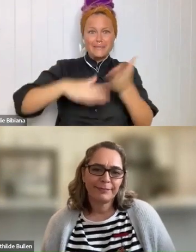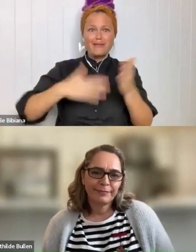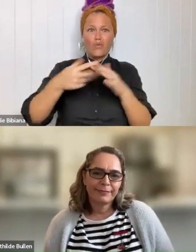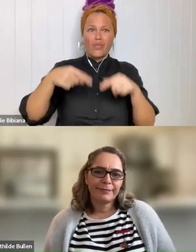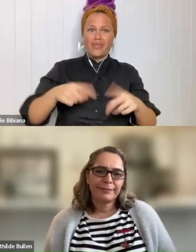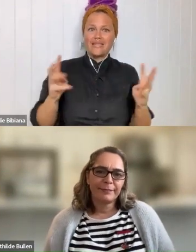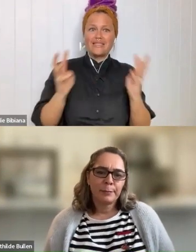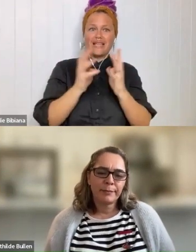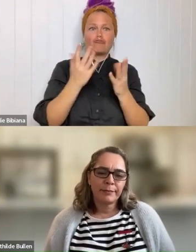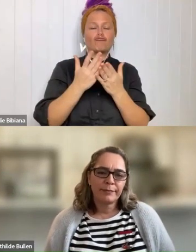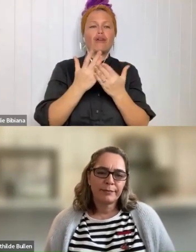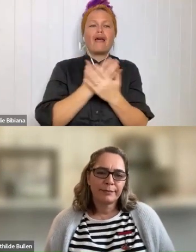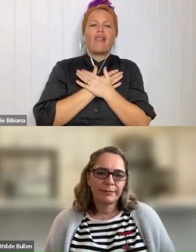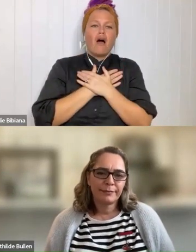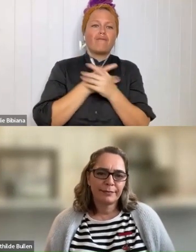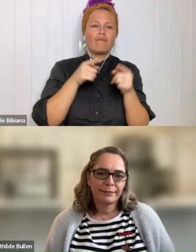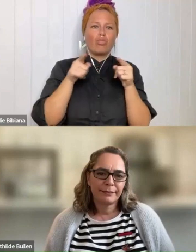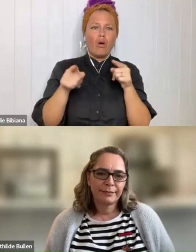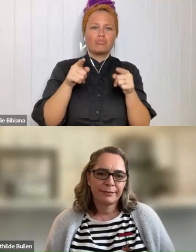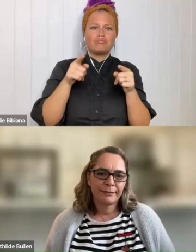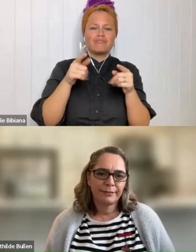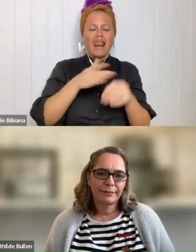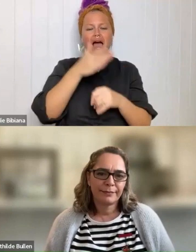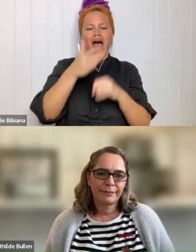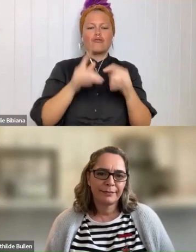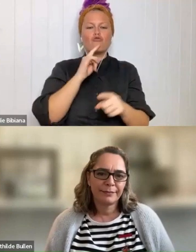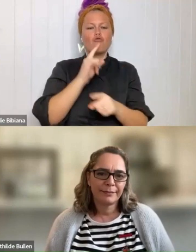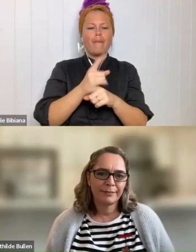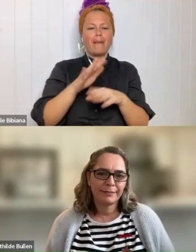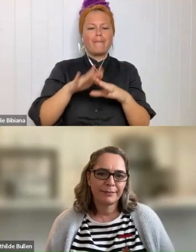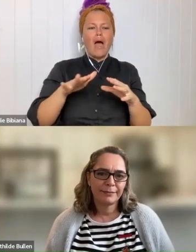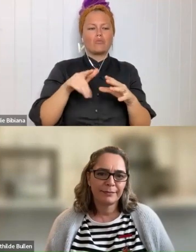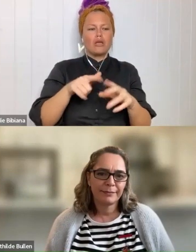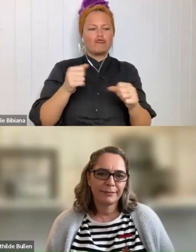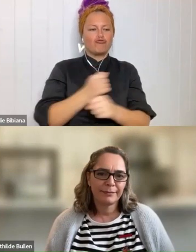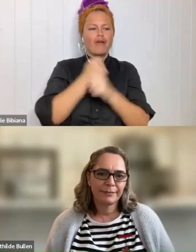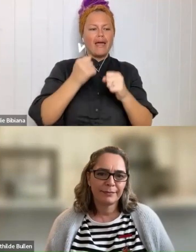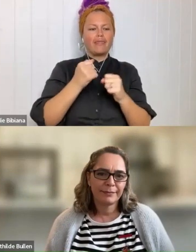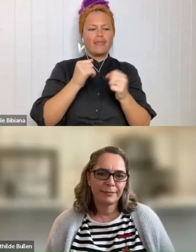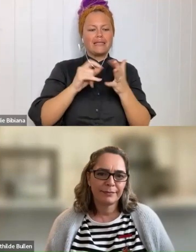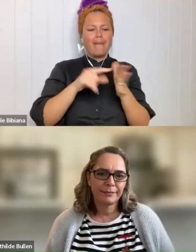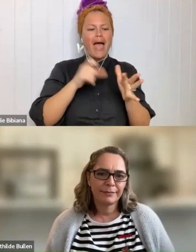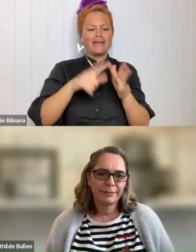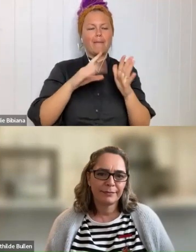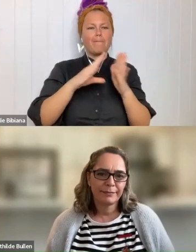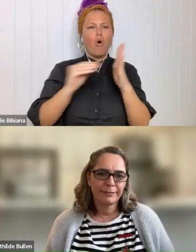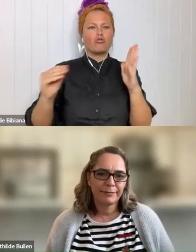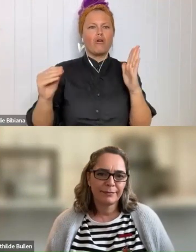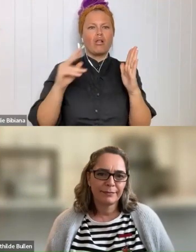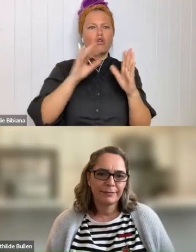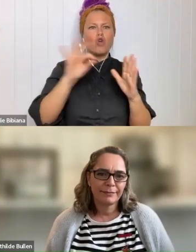really love those last comments about that strength space model and not seeing people as coming in without knowledge just